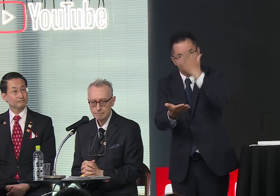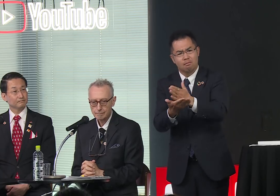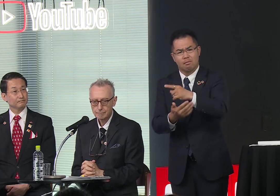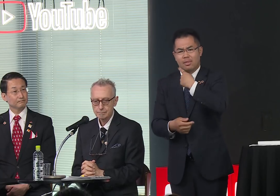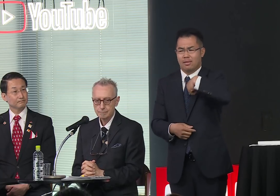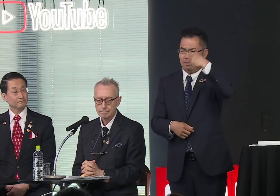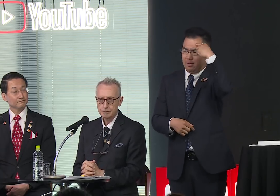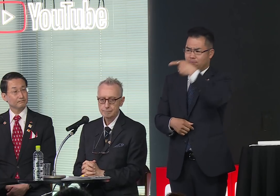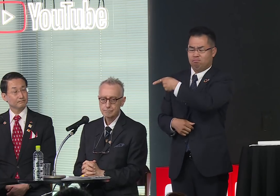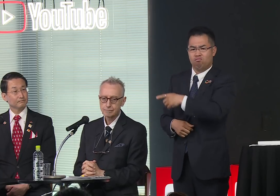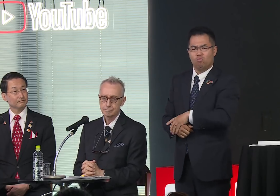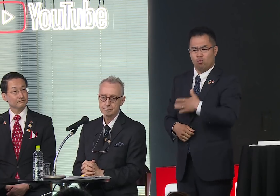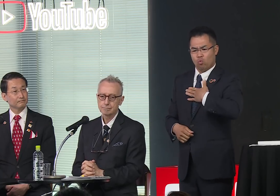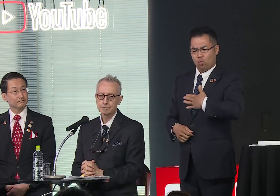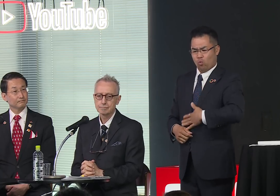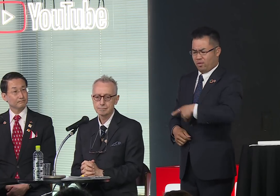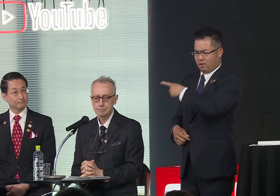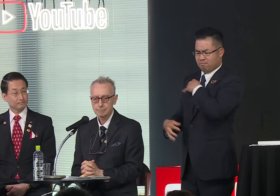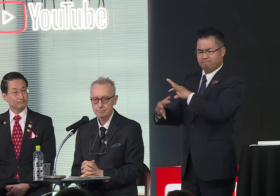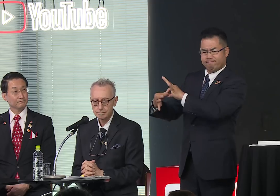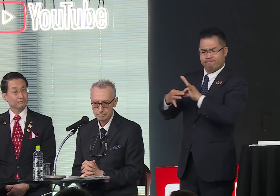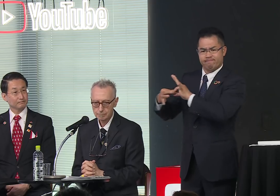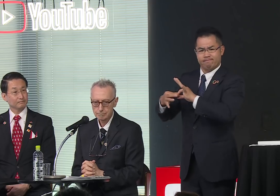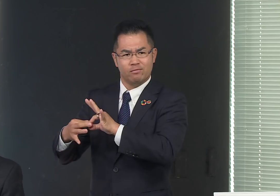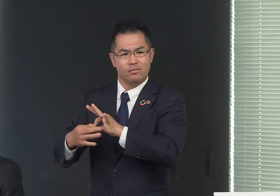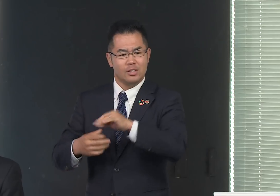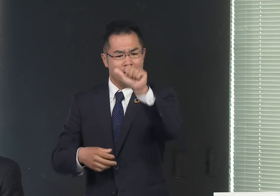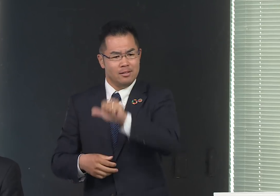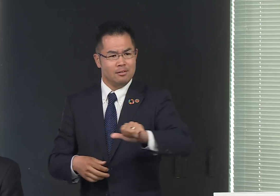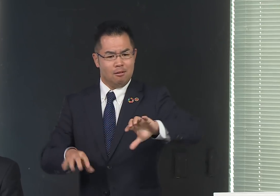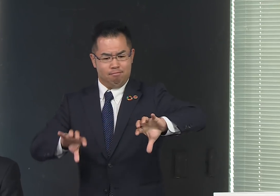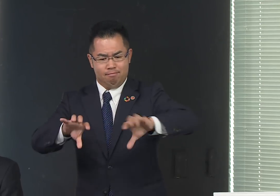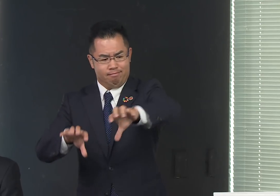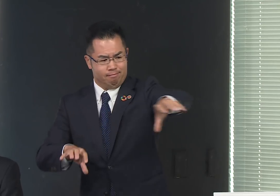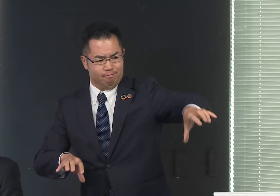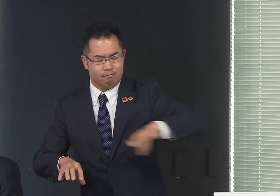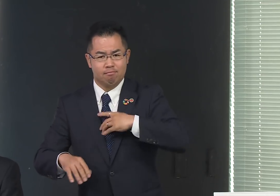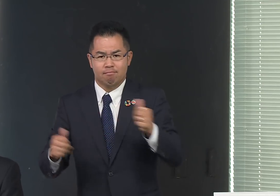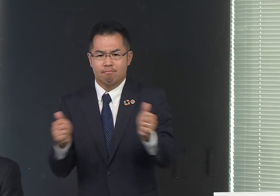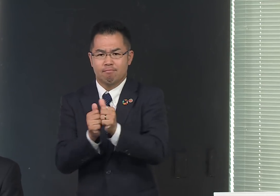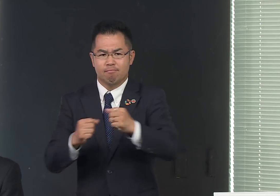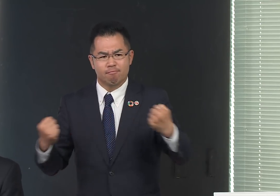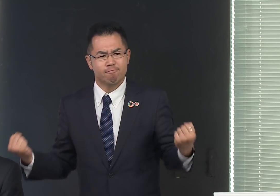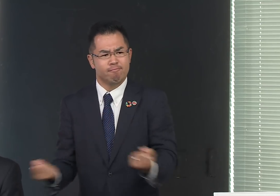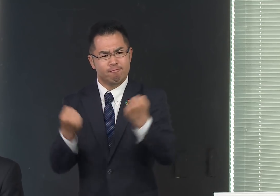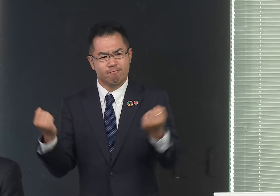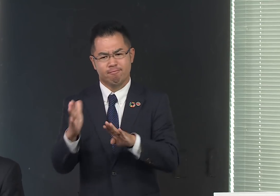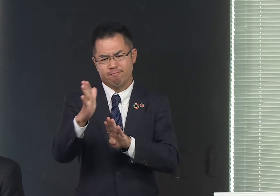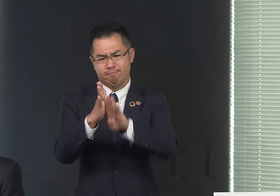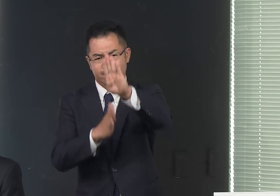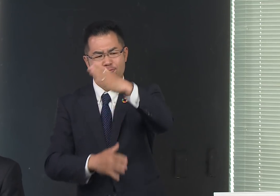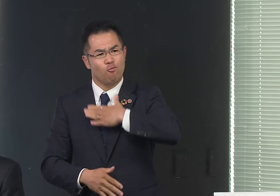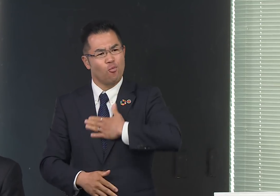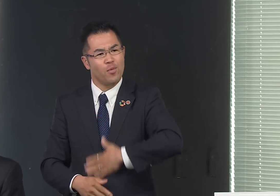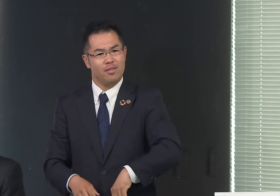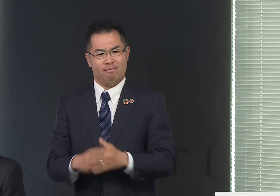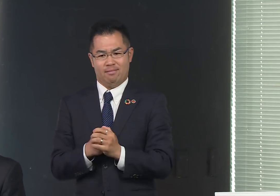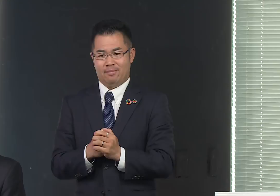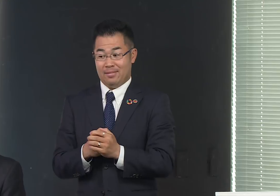question of rights and we really have to make sure that human rights are being observed and that are recognized for each Deaf